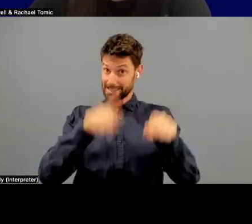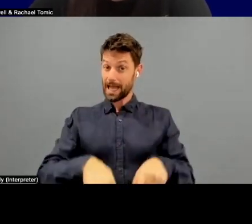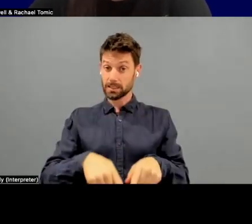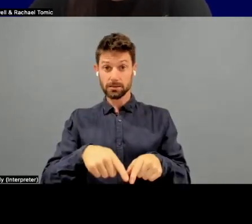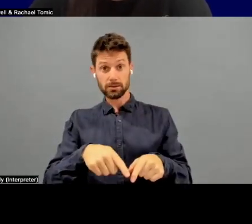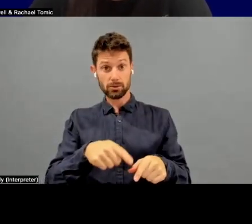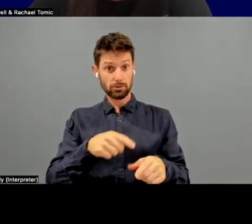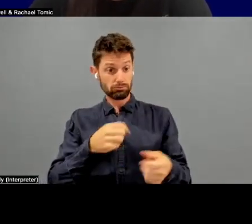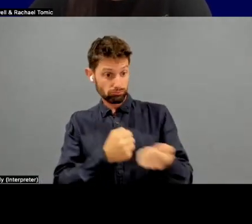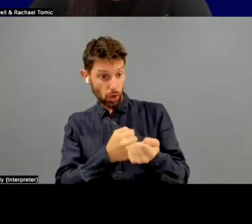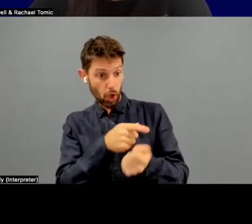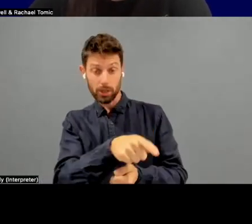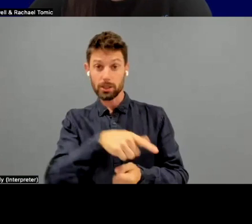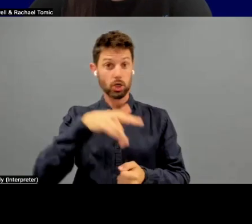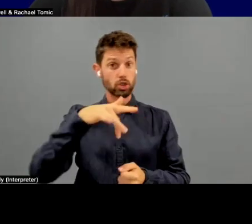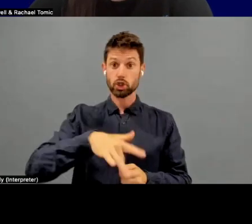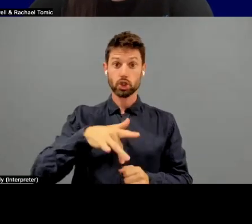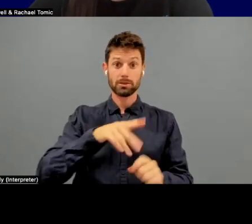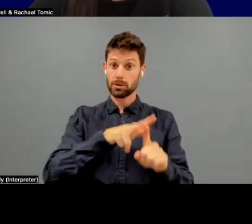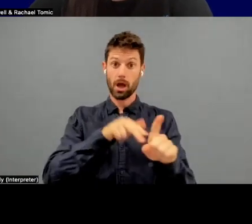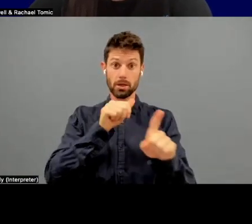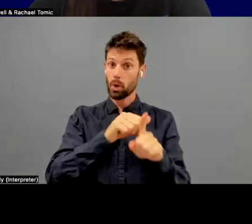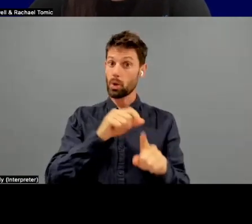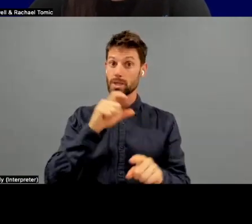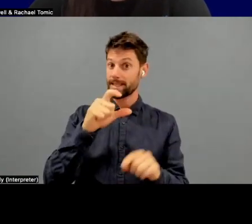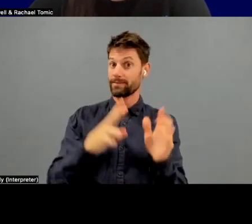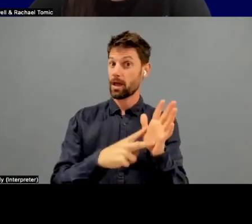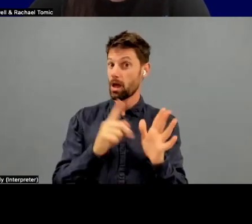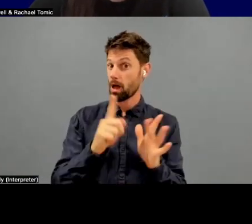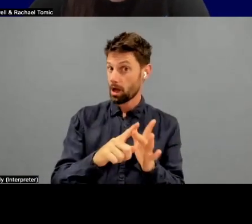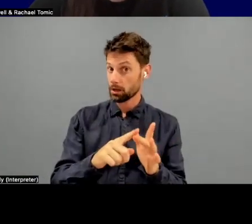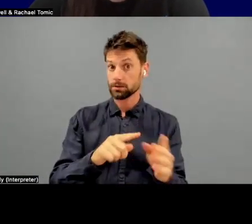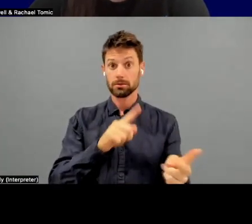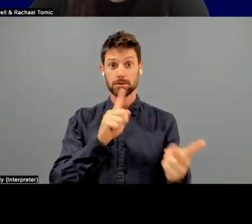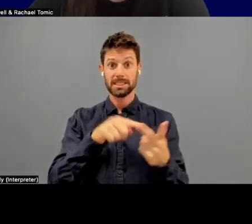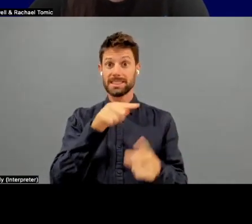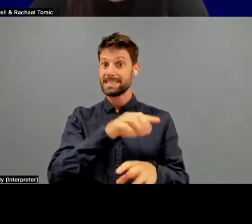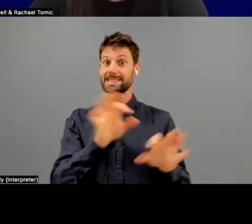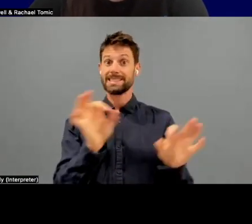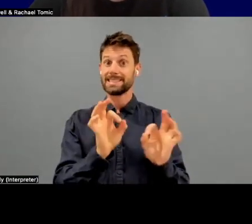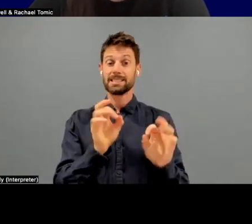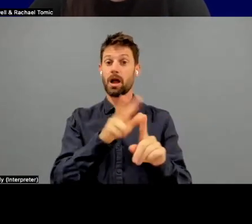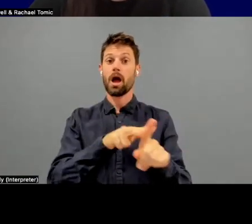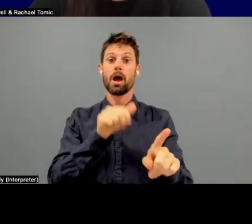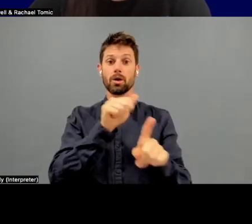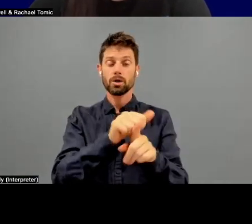of CVI and she didn't have a diagnosis of auditory processing disorder. They're